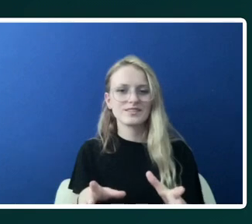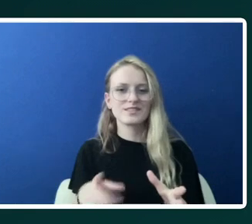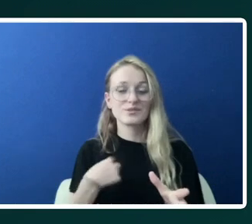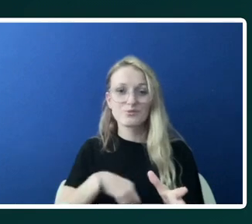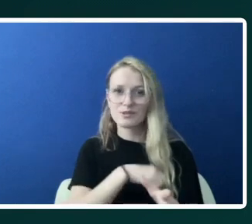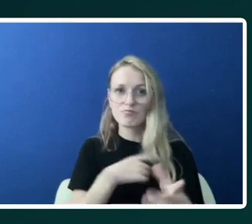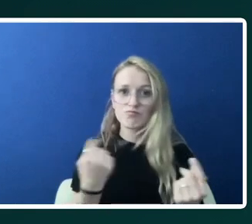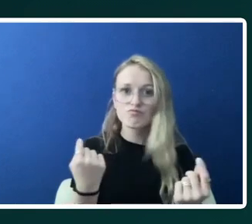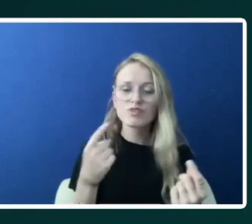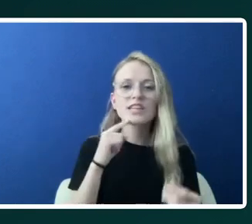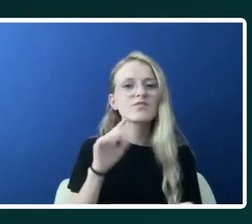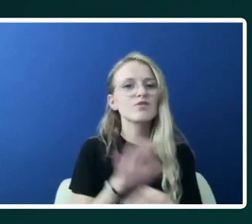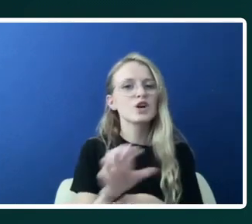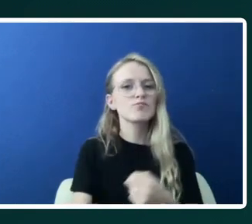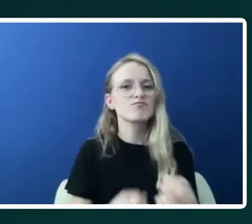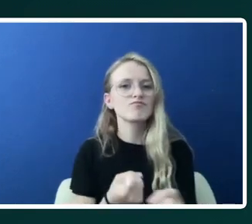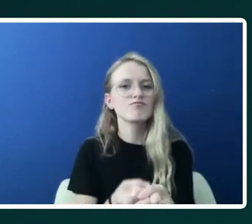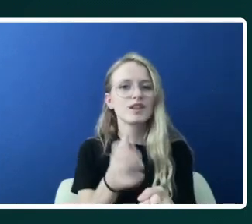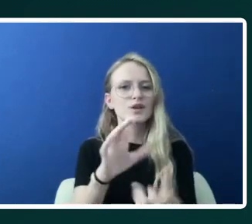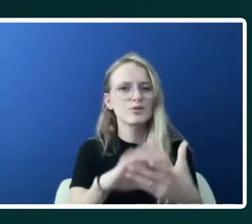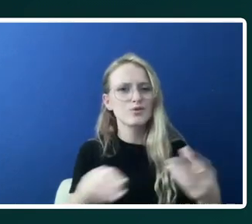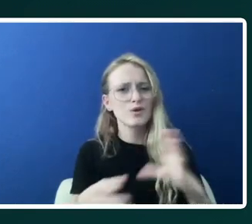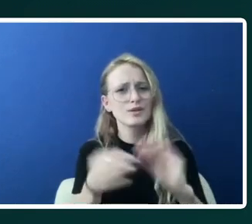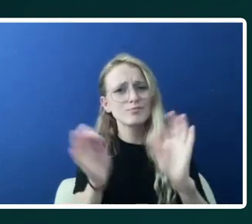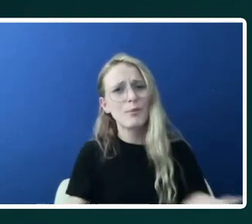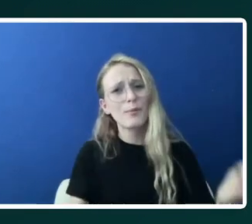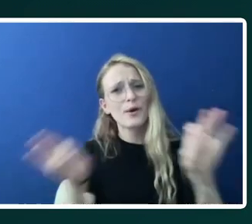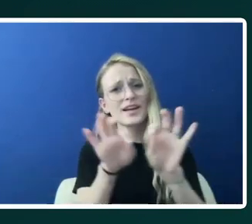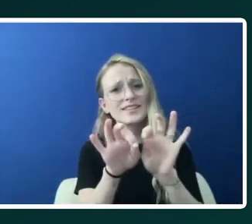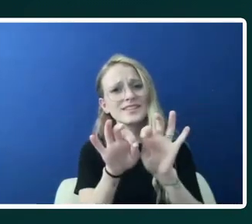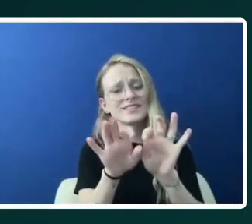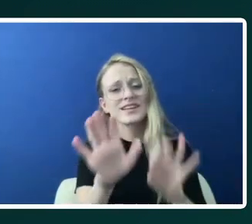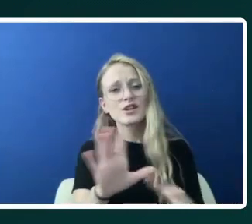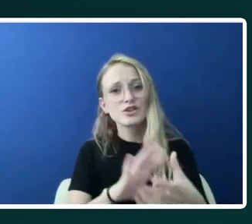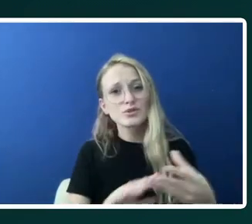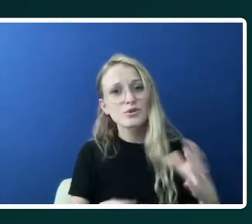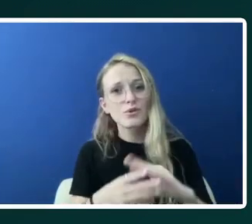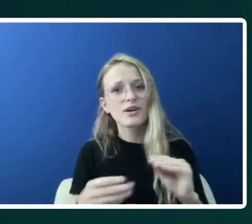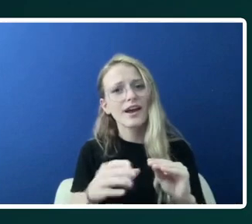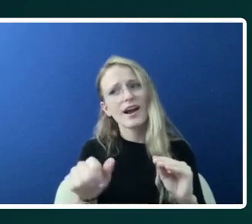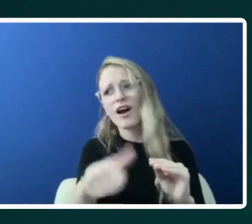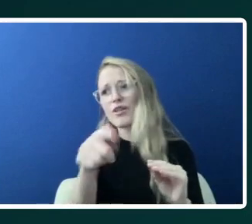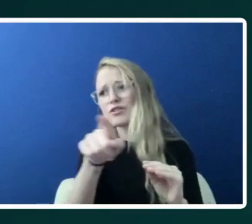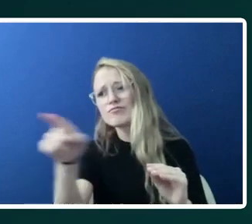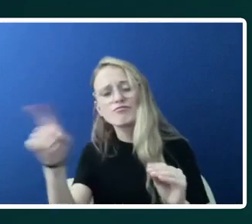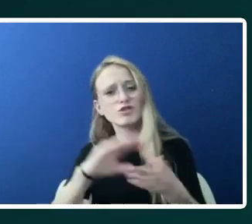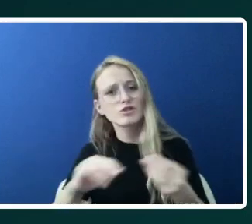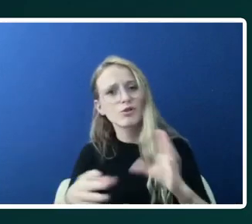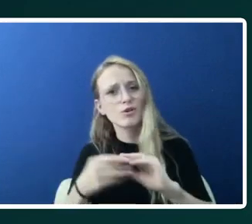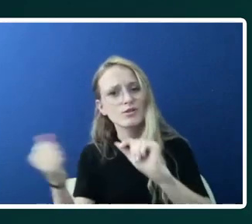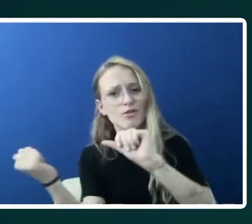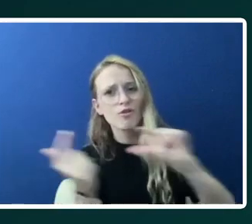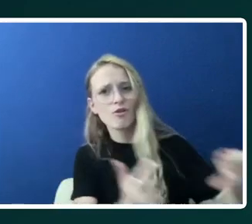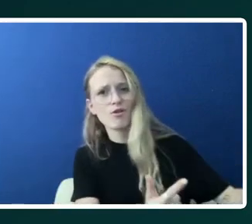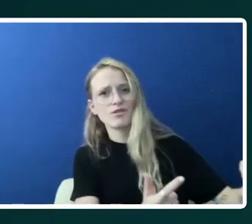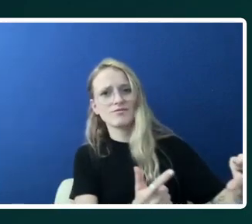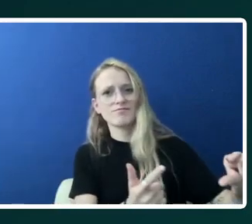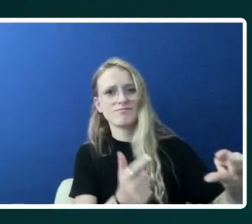their stories matter and that their stories and everyone's stories, all of our stories together,